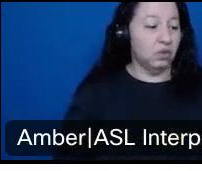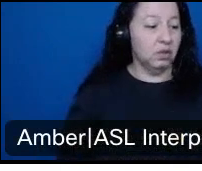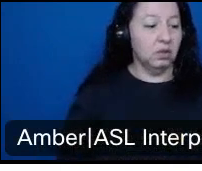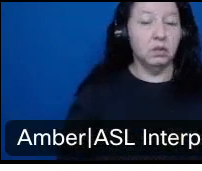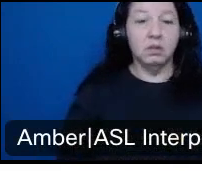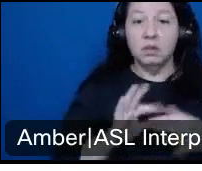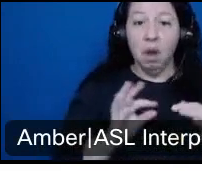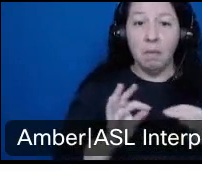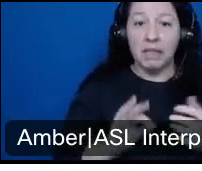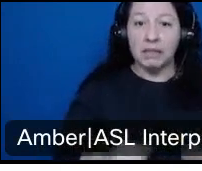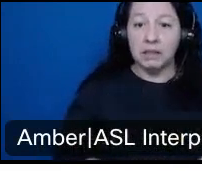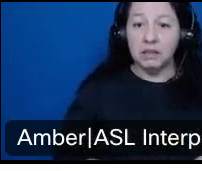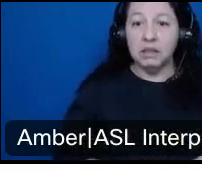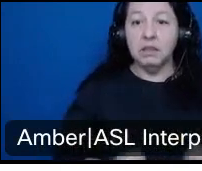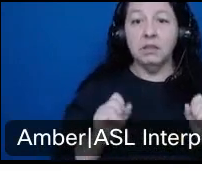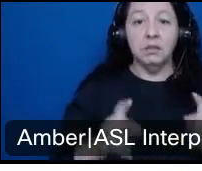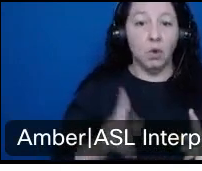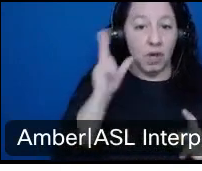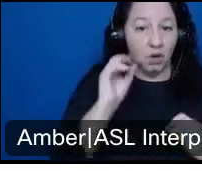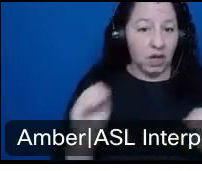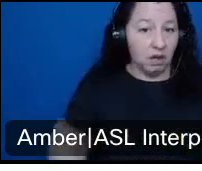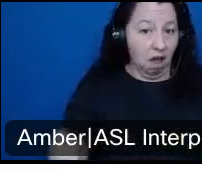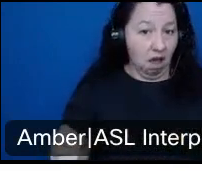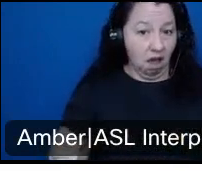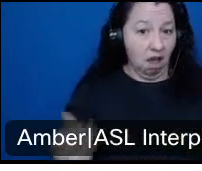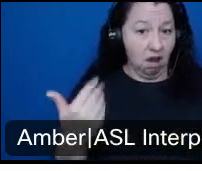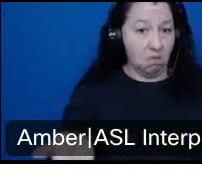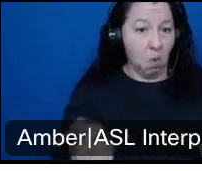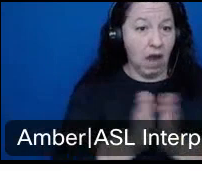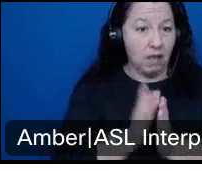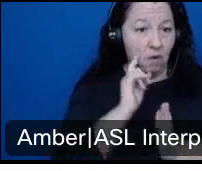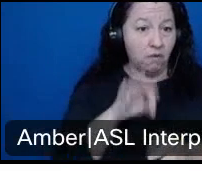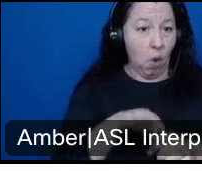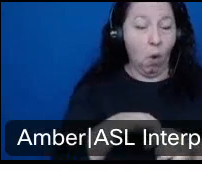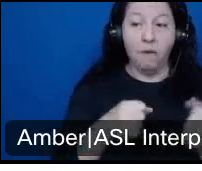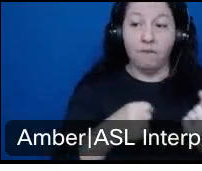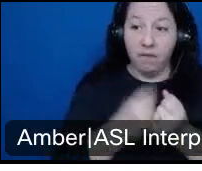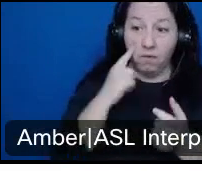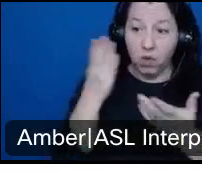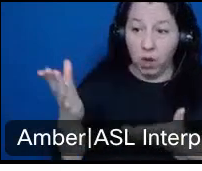Okay, hearing none then let's let me ask for both then all in favor of the resolution, please say yes. Yes.